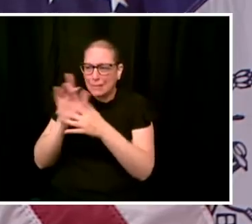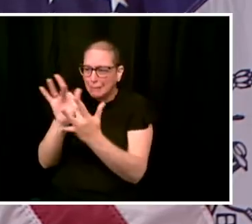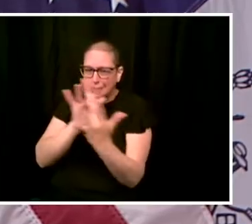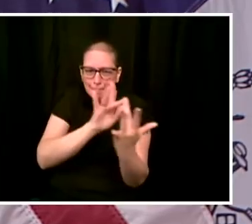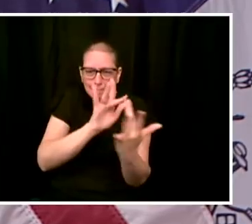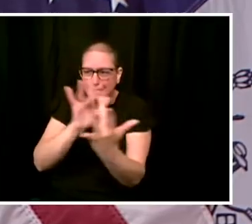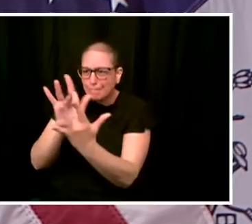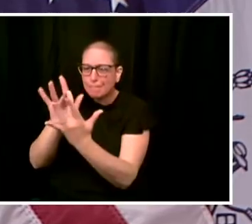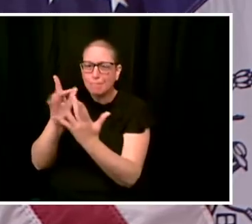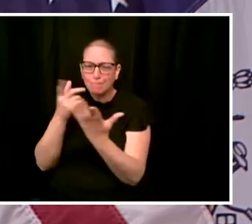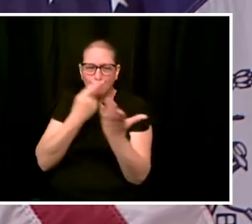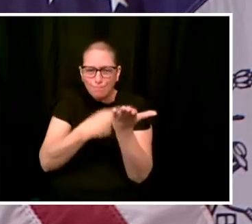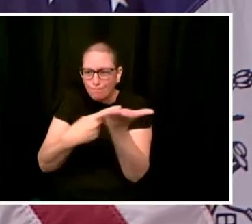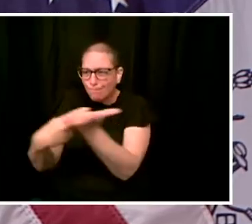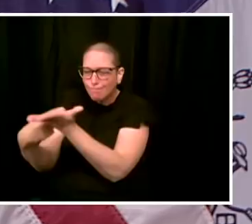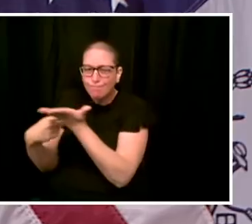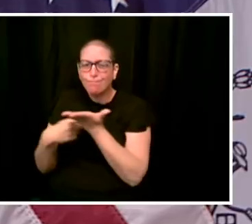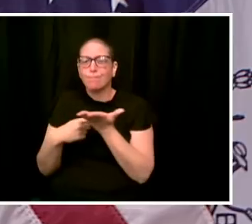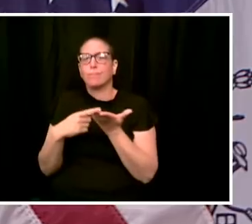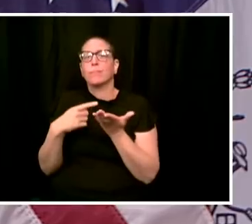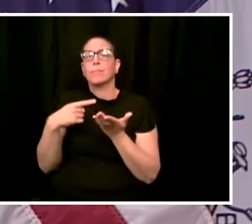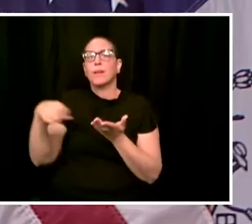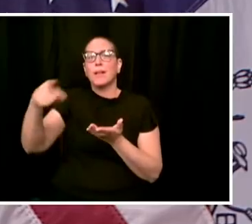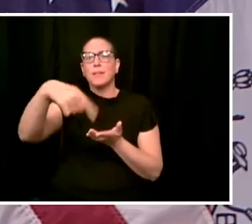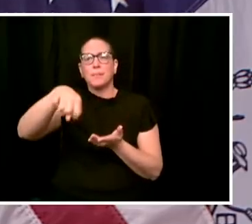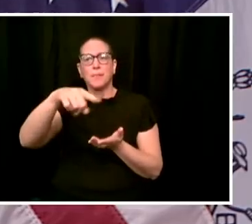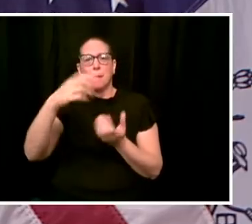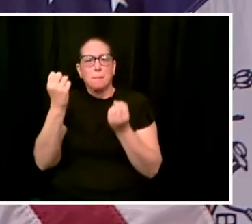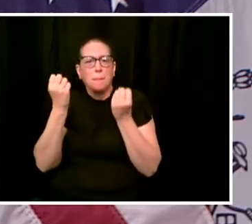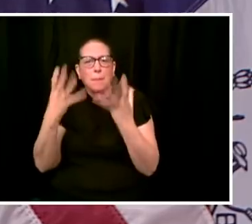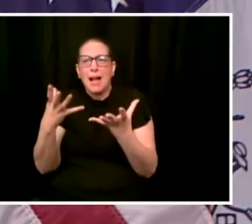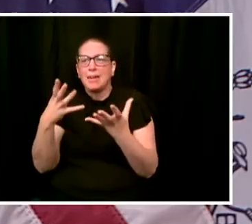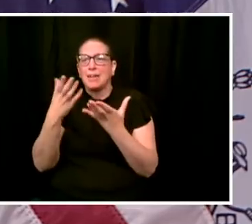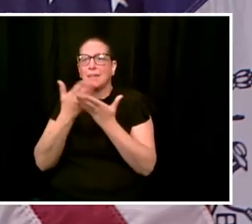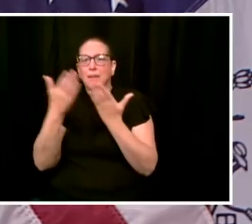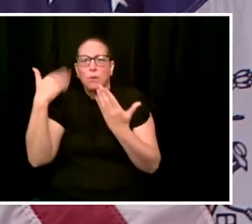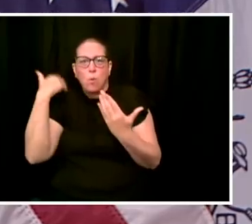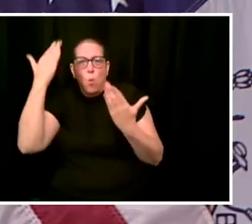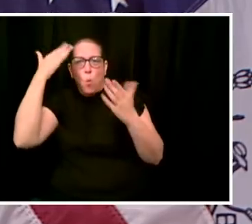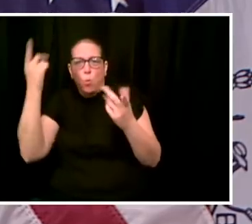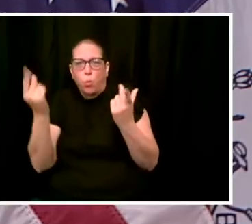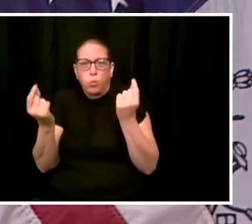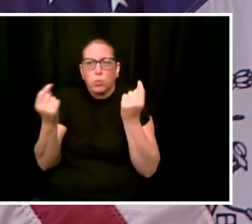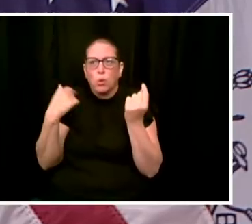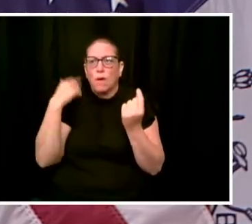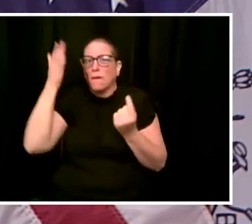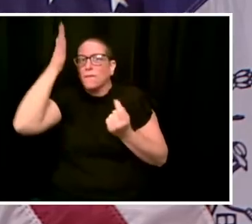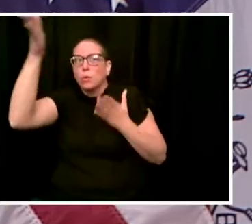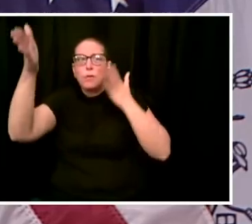WEEKS, THEY'RE PRESENTING A SERIES OF ESQUTIS ONTHAT THEY NEVER HAD TO